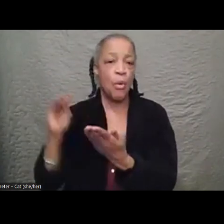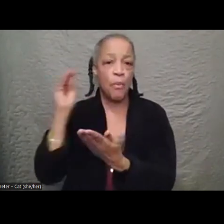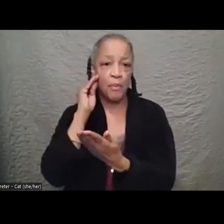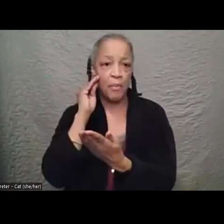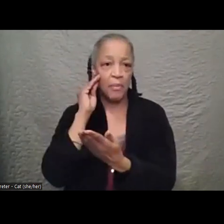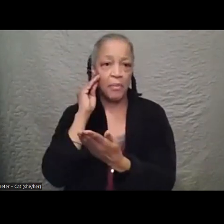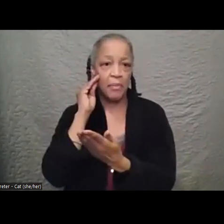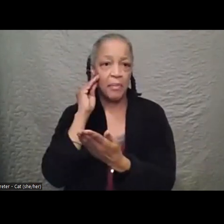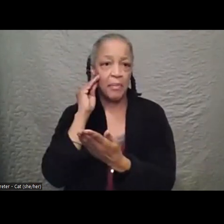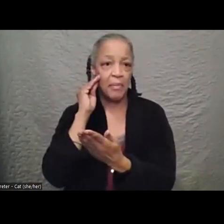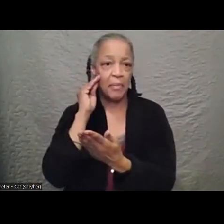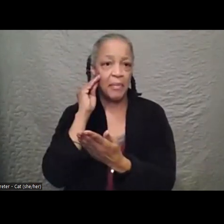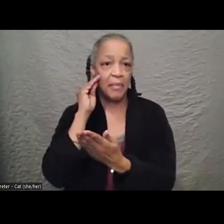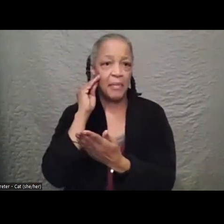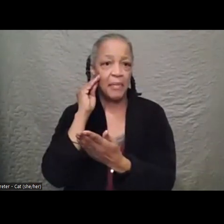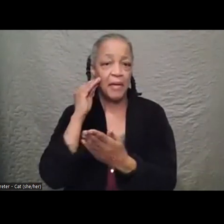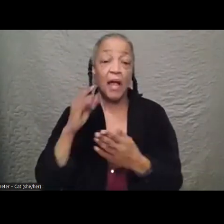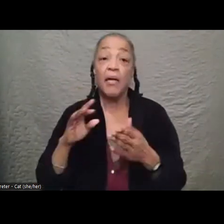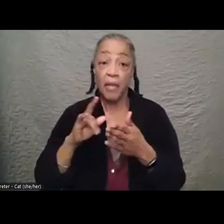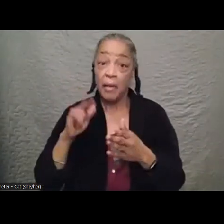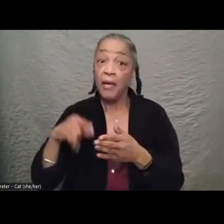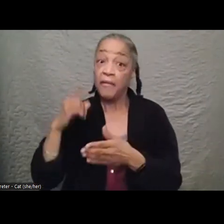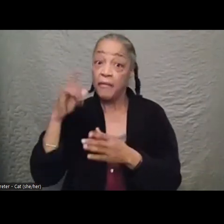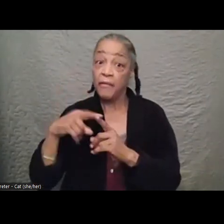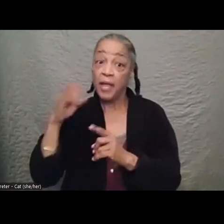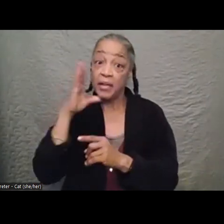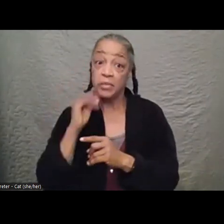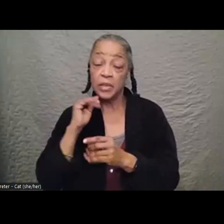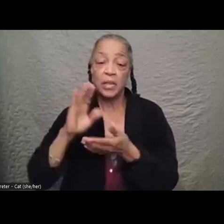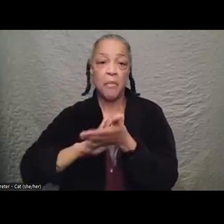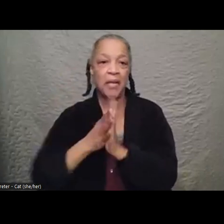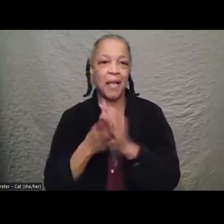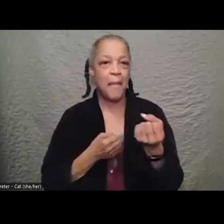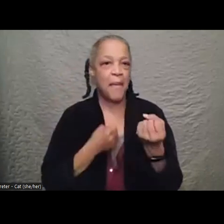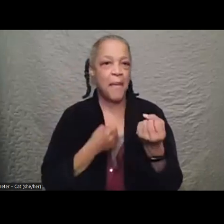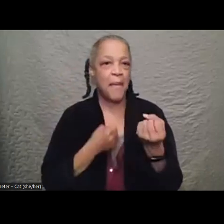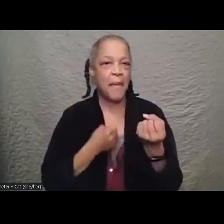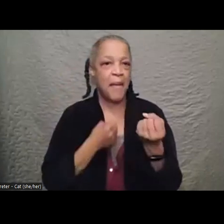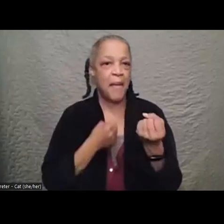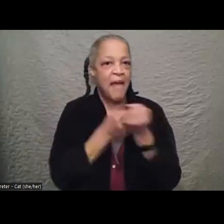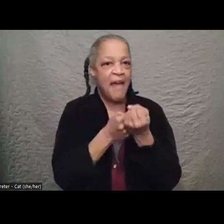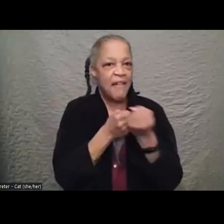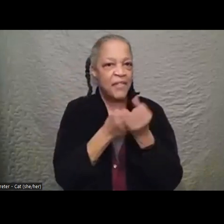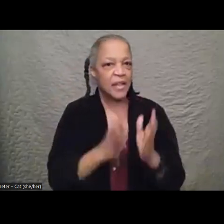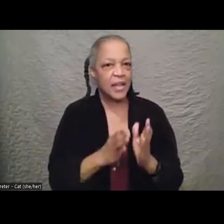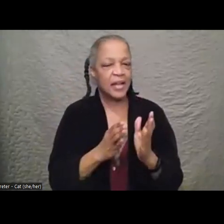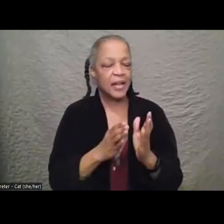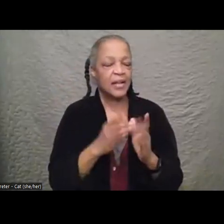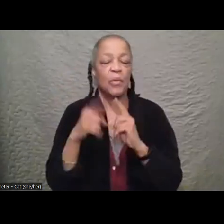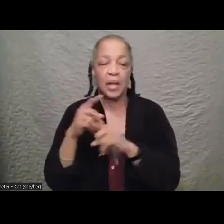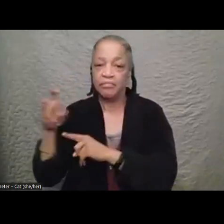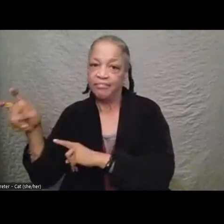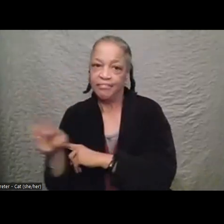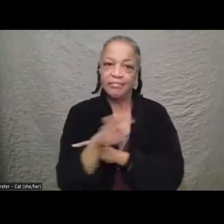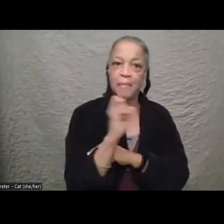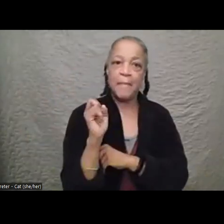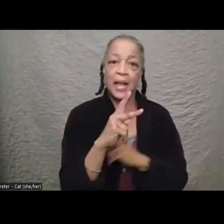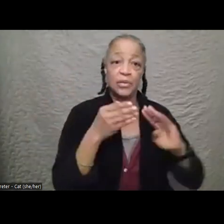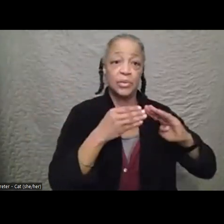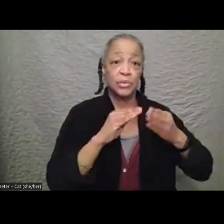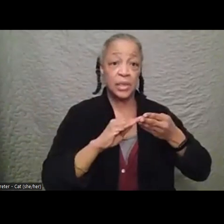It made me an advocate . When I was making my transition back into the community, I kept